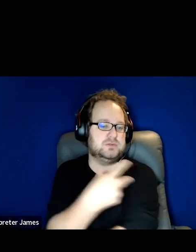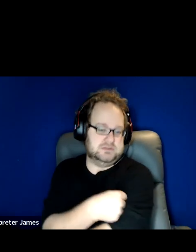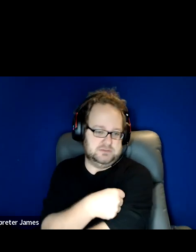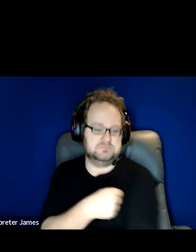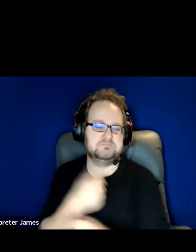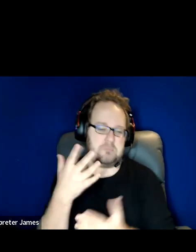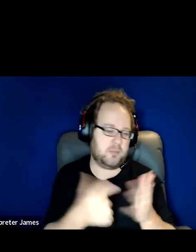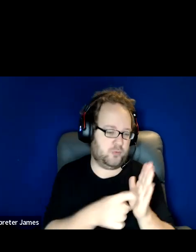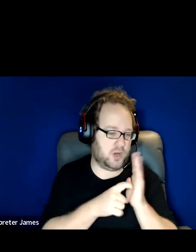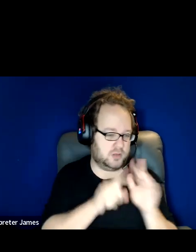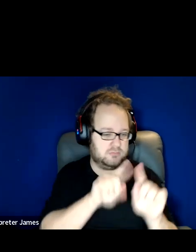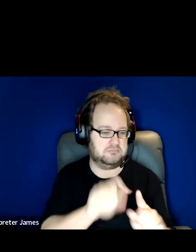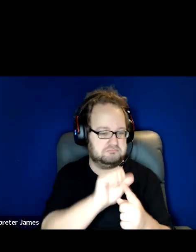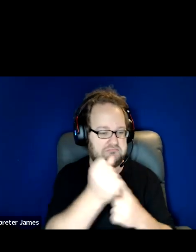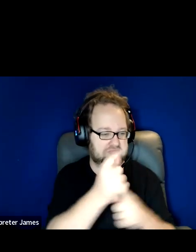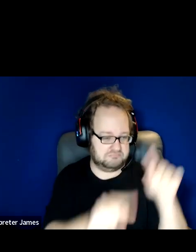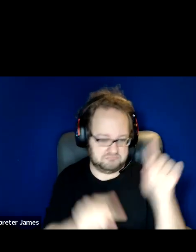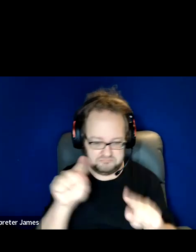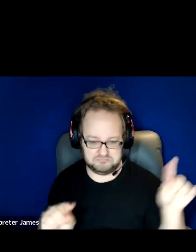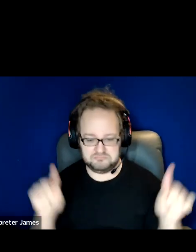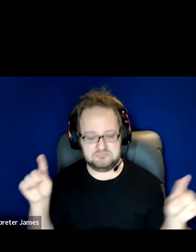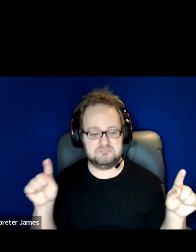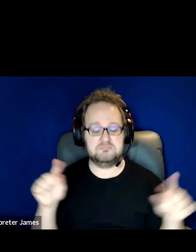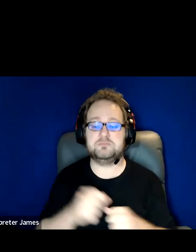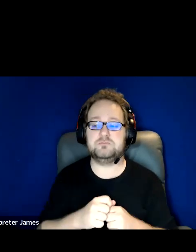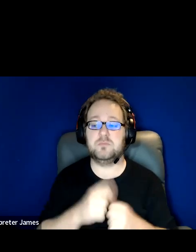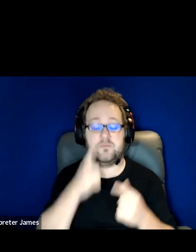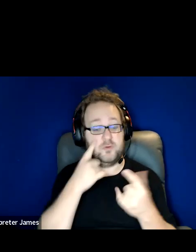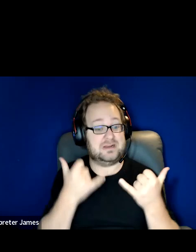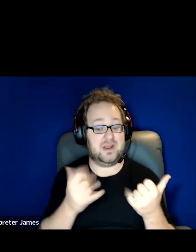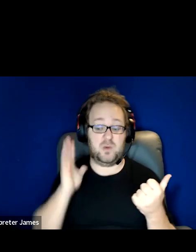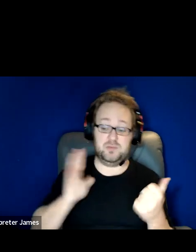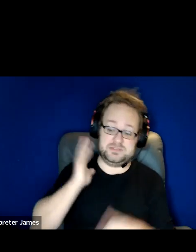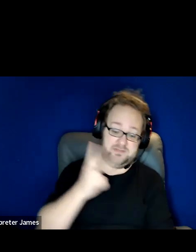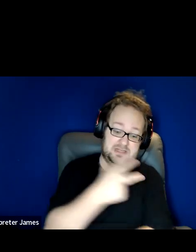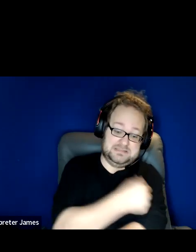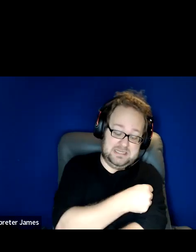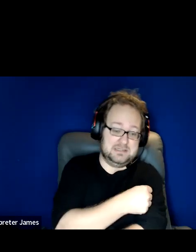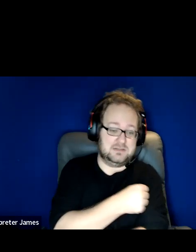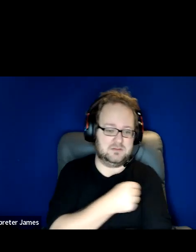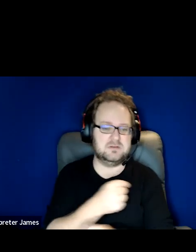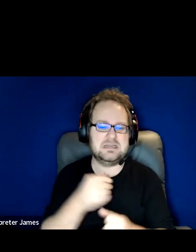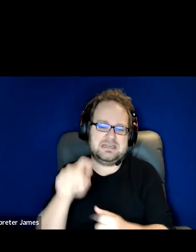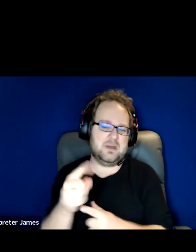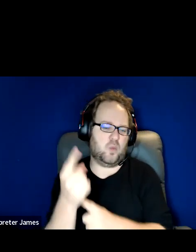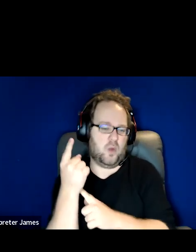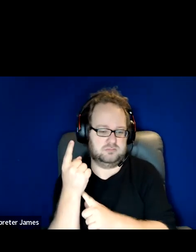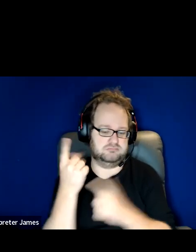moderately or severely immunocompromised who were previously vaccinated just need windows of COVID 19